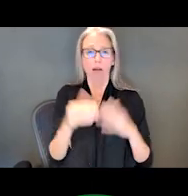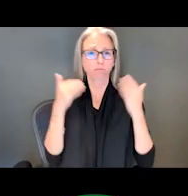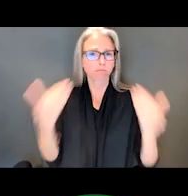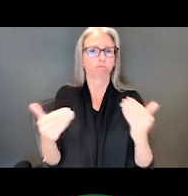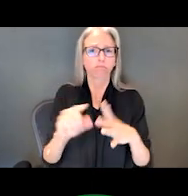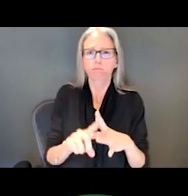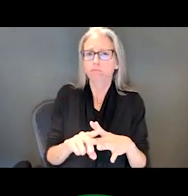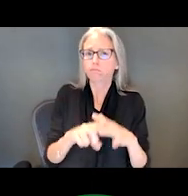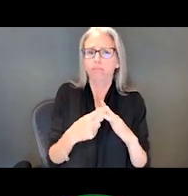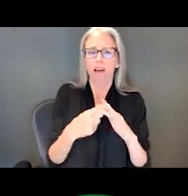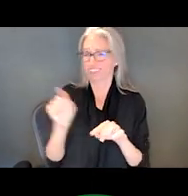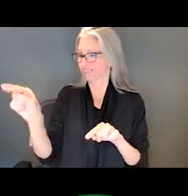that also face barriers.